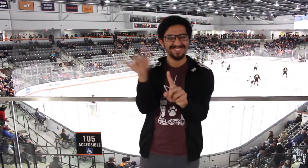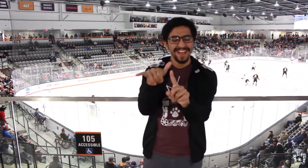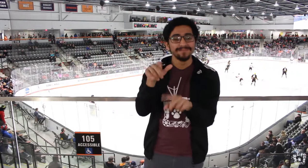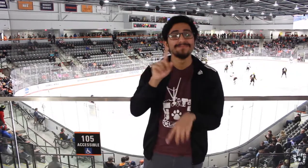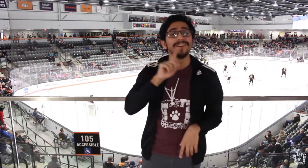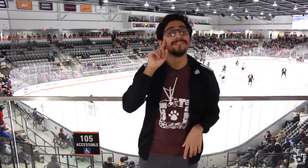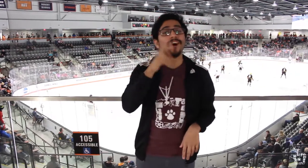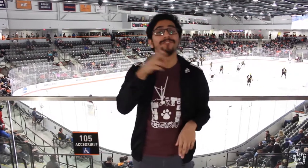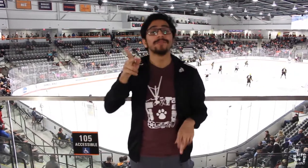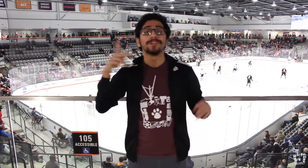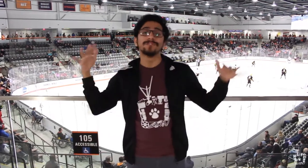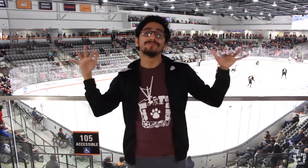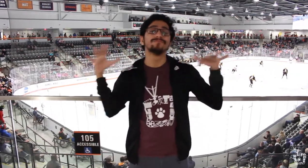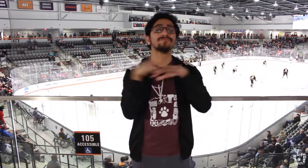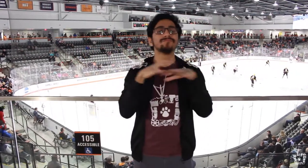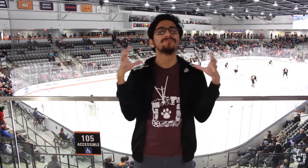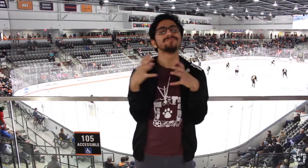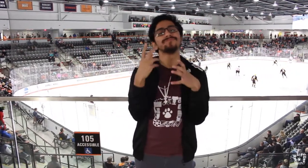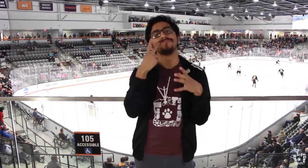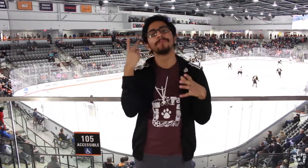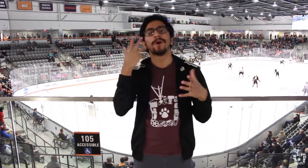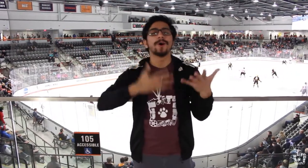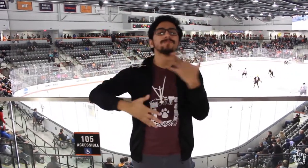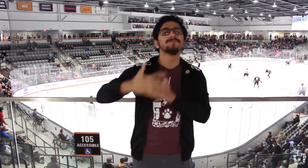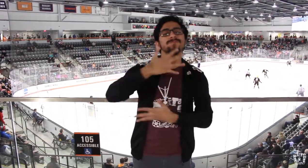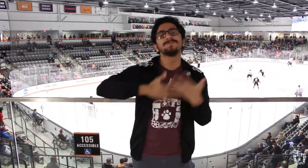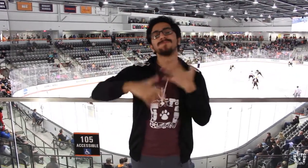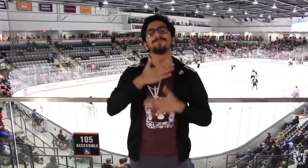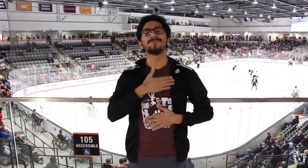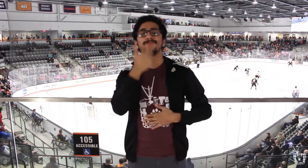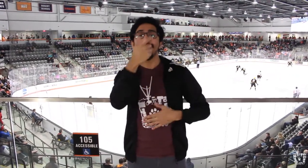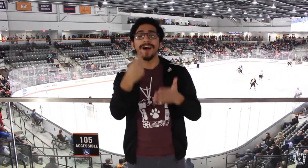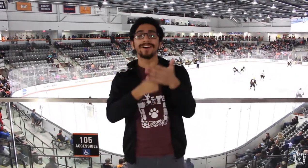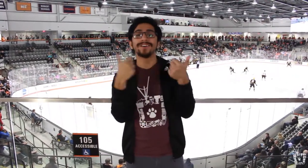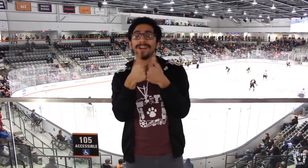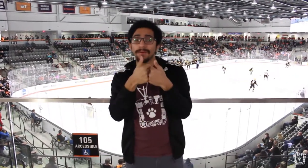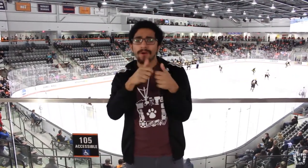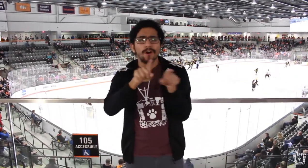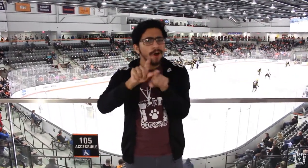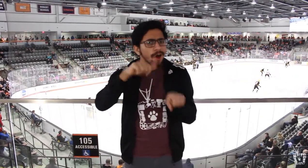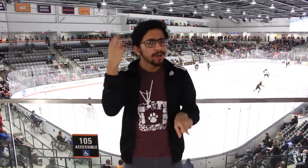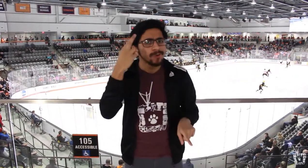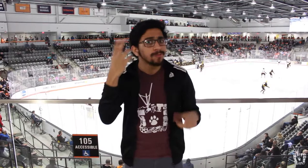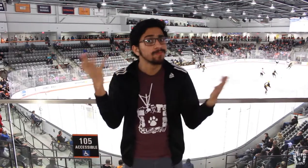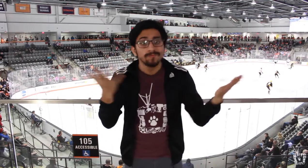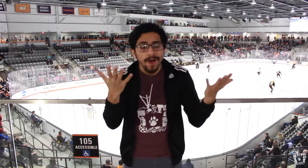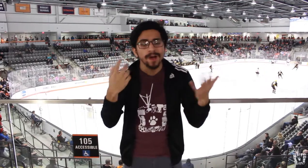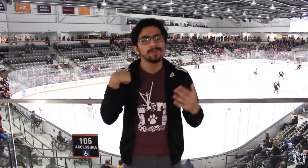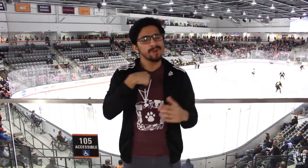Deaf and Hard-of-Hearing people gather, bring back memories, and socialize with each other. They enjoy watching the hockey game. Also, what's another reason?